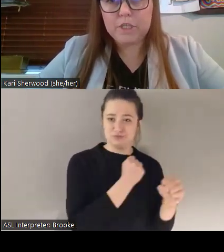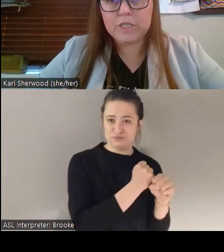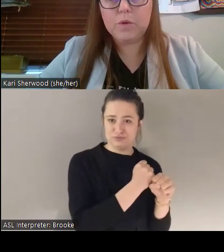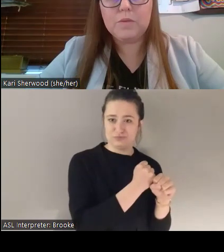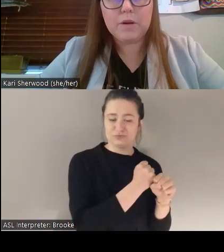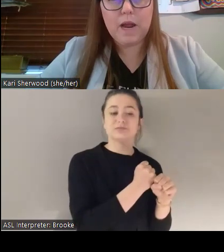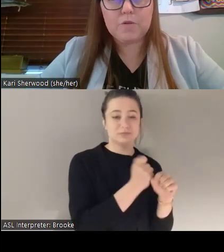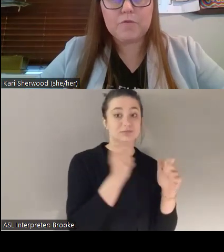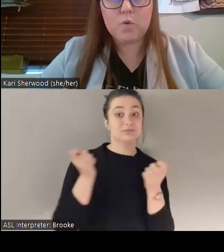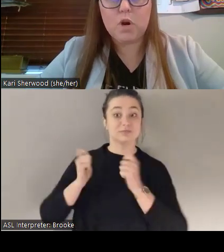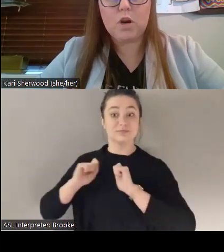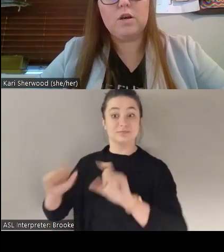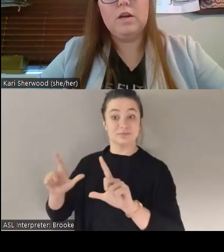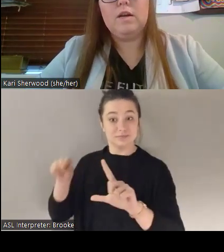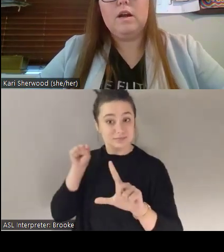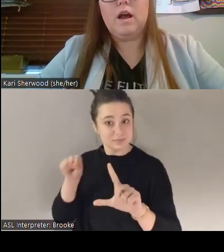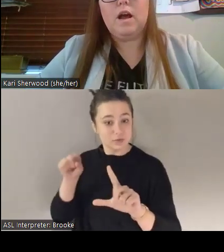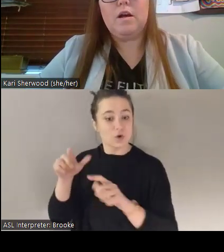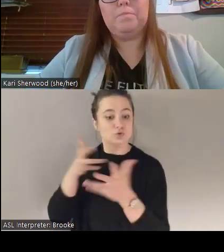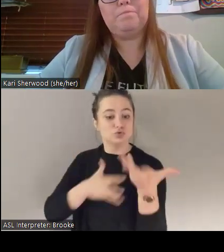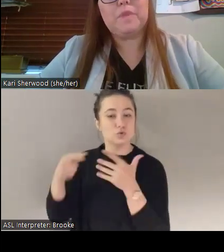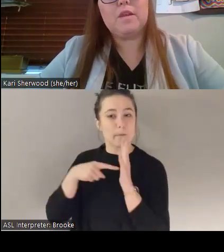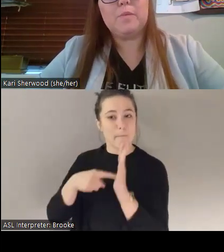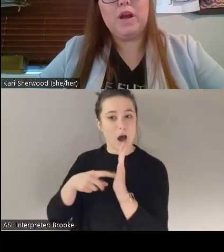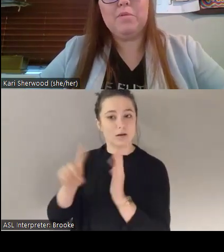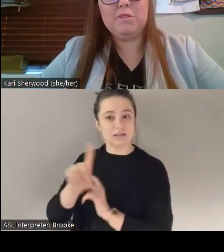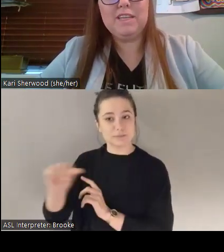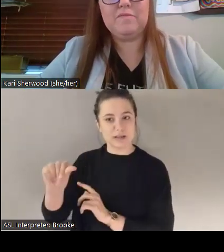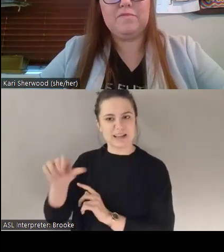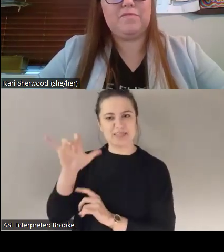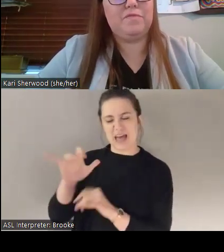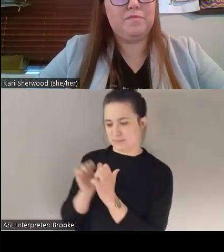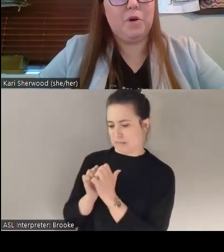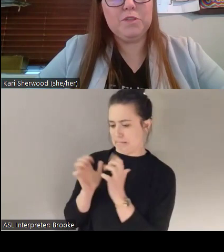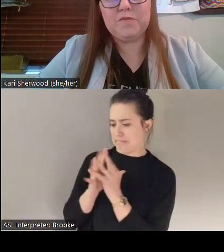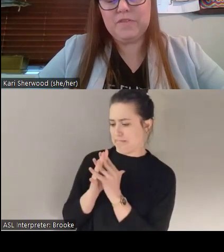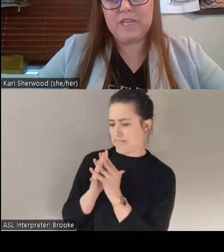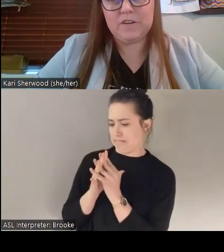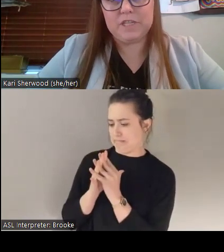which has only been around for probably almost 50 years